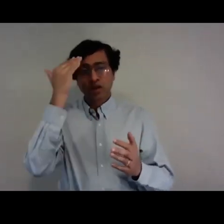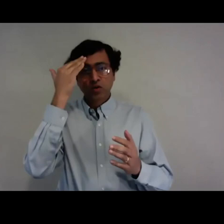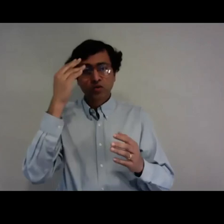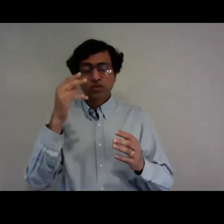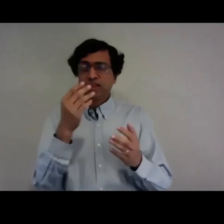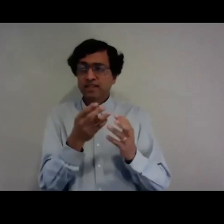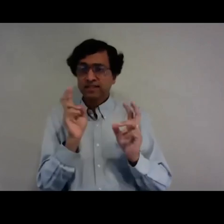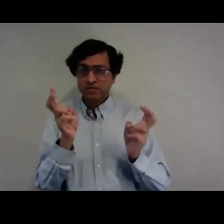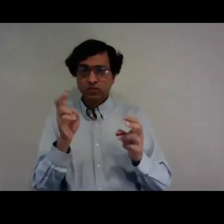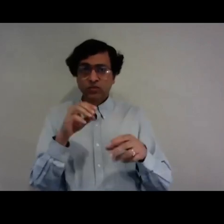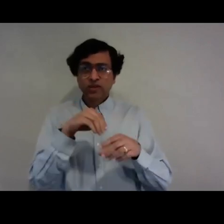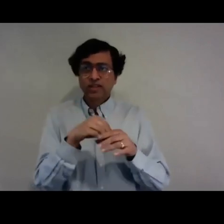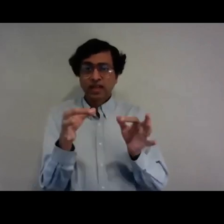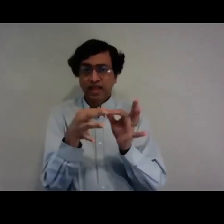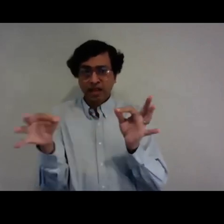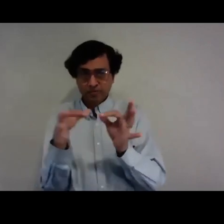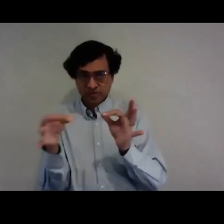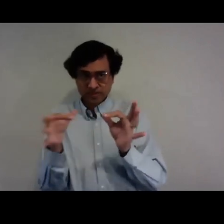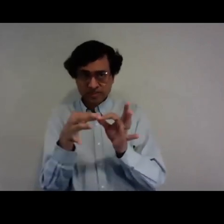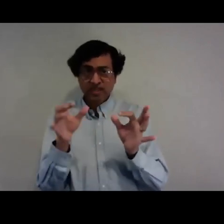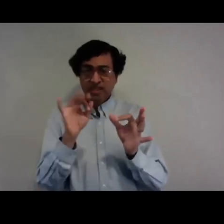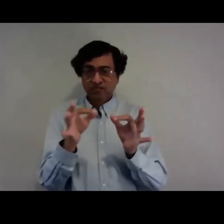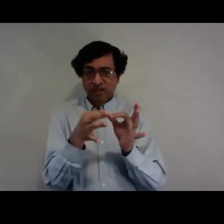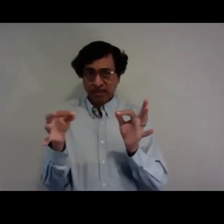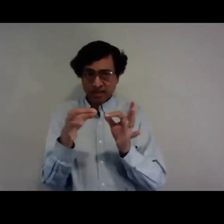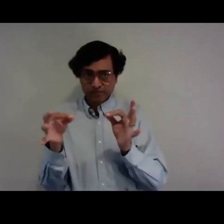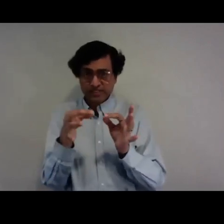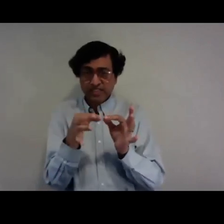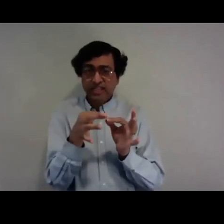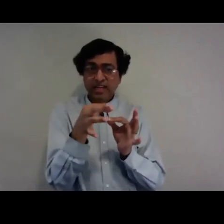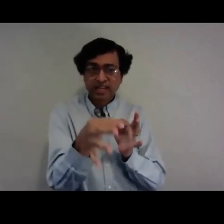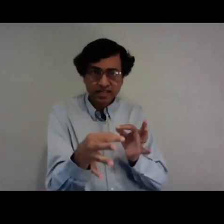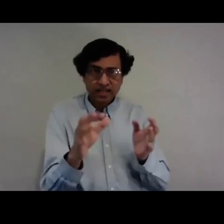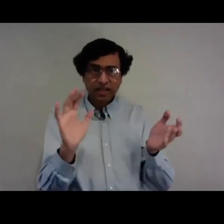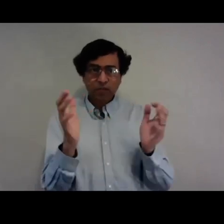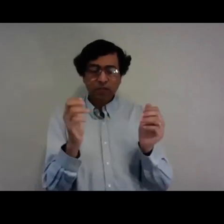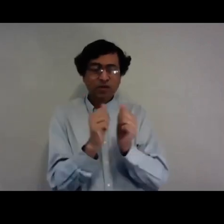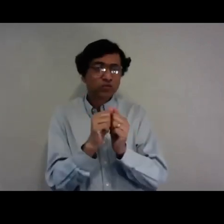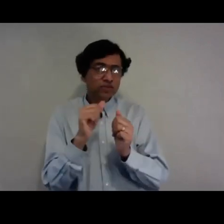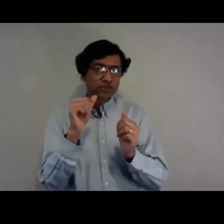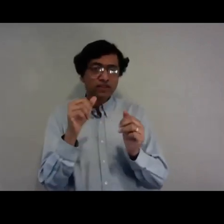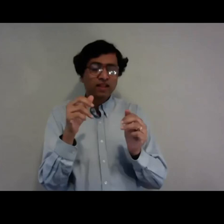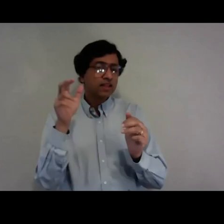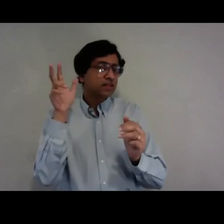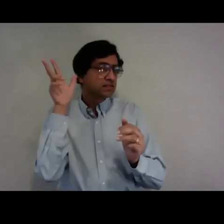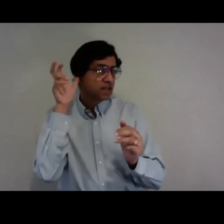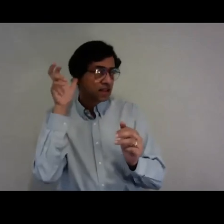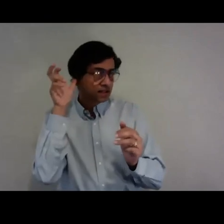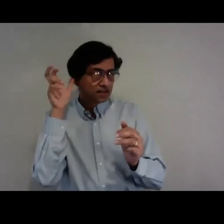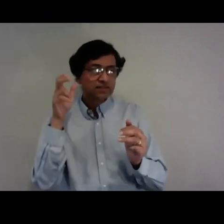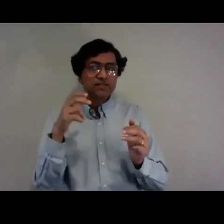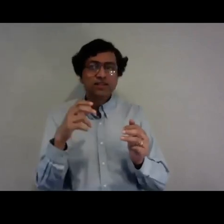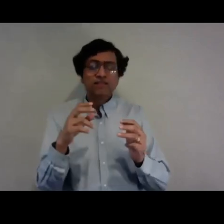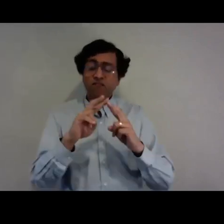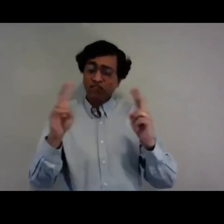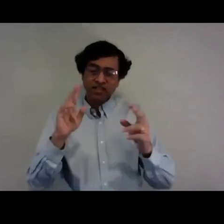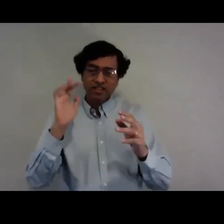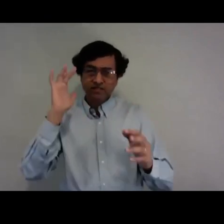But there's a well-known issue when we look at captionings that there is some delay.